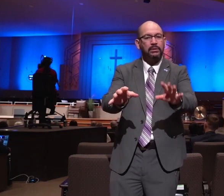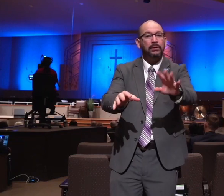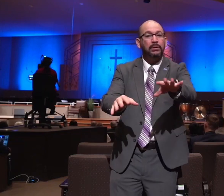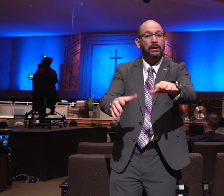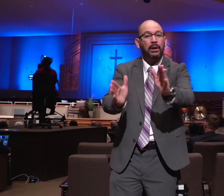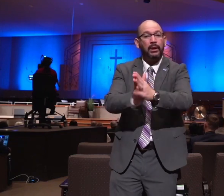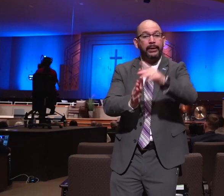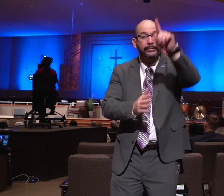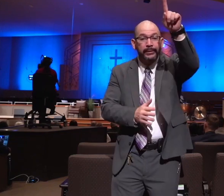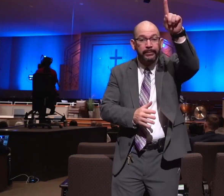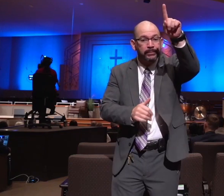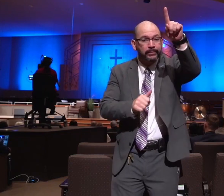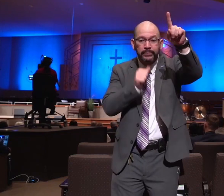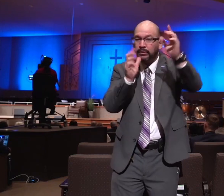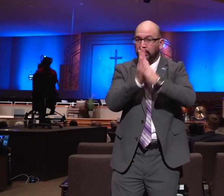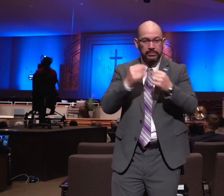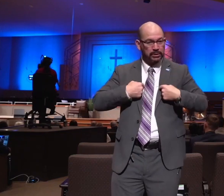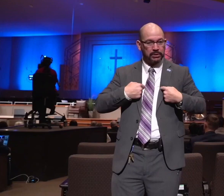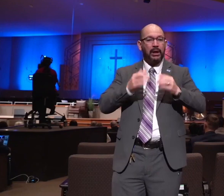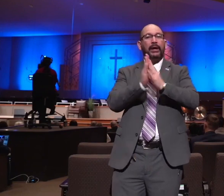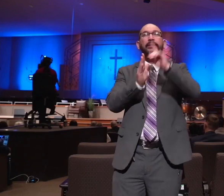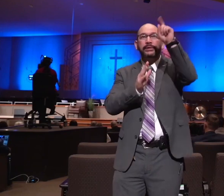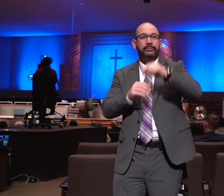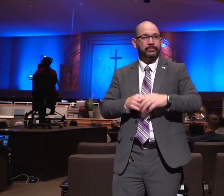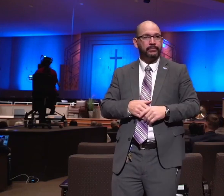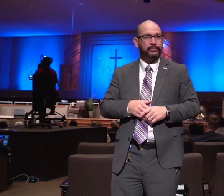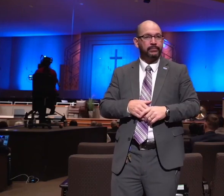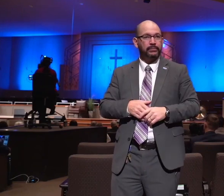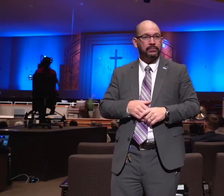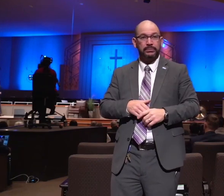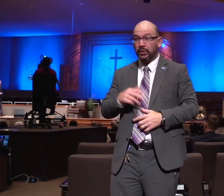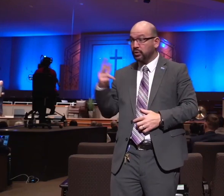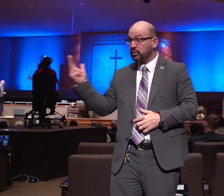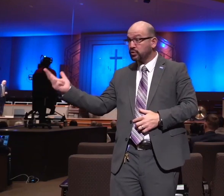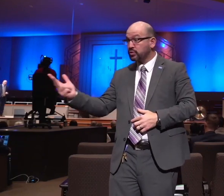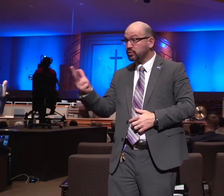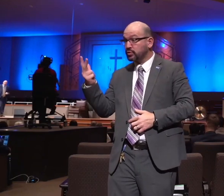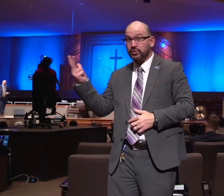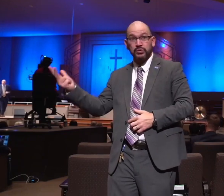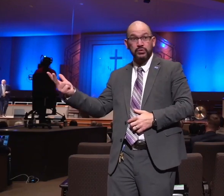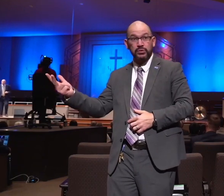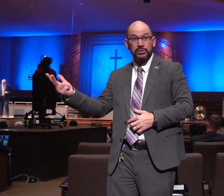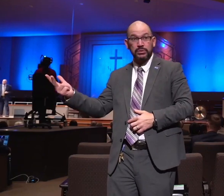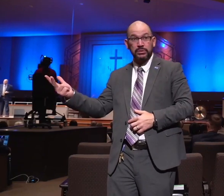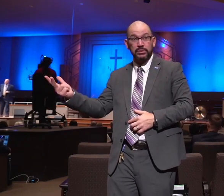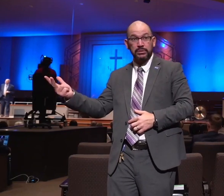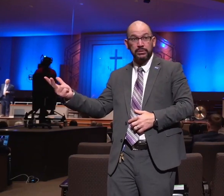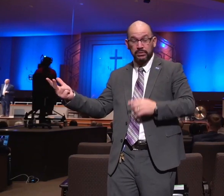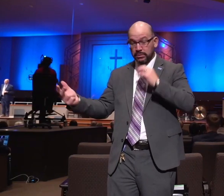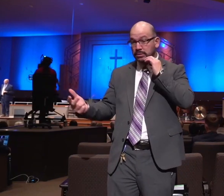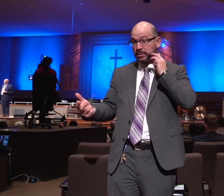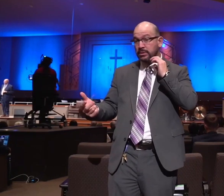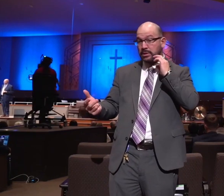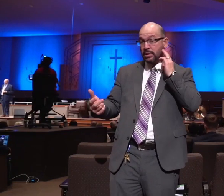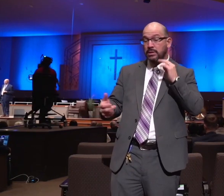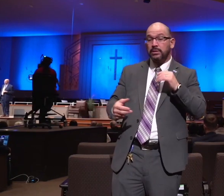but here's what happened they asked God they didn't like what he said and they got mad at me